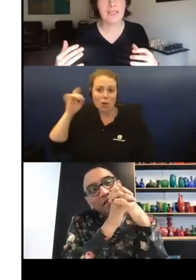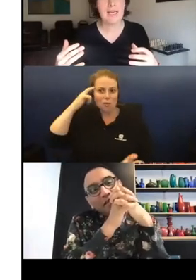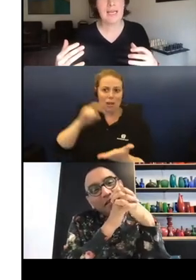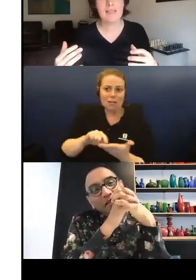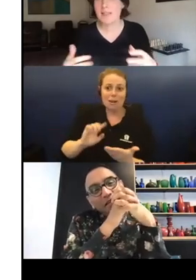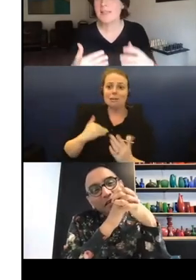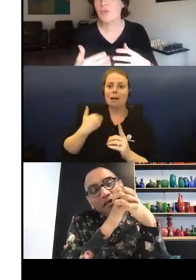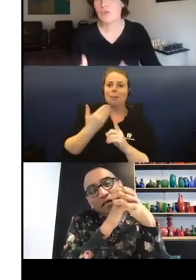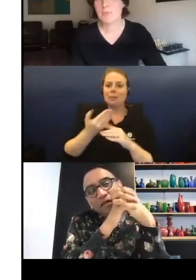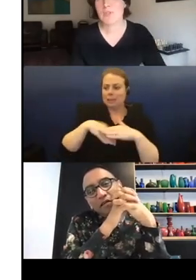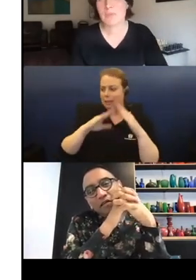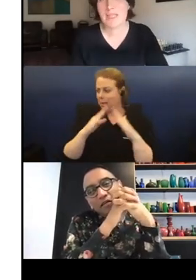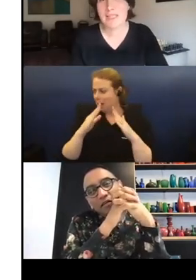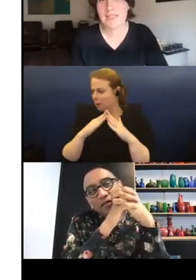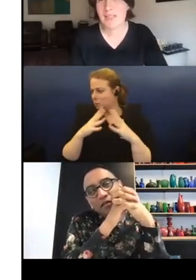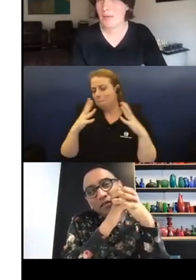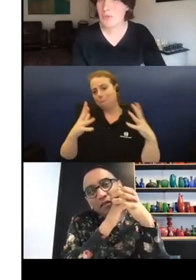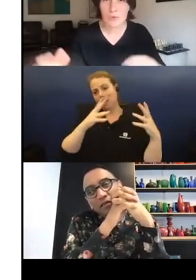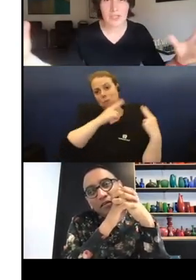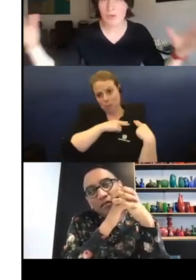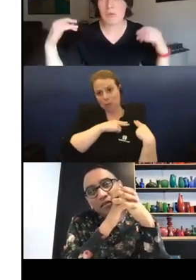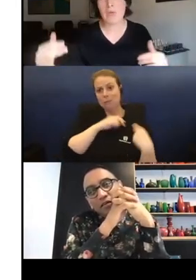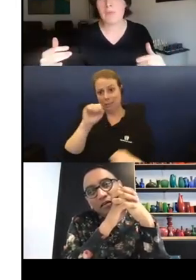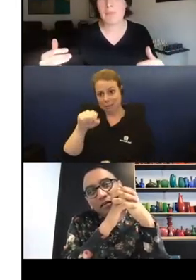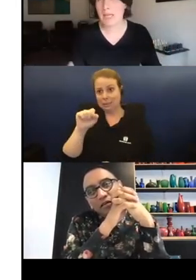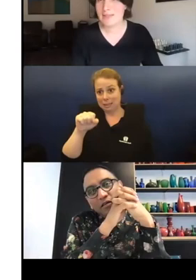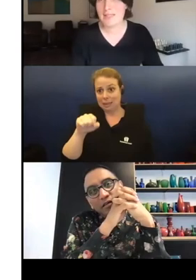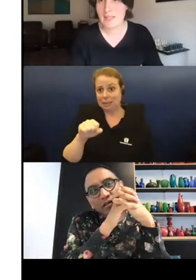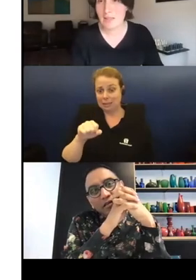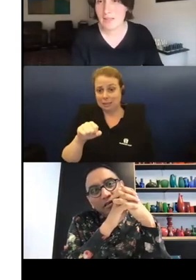and it is a huge responsibility they absolutely overwhelm my place here